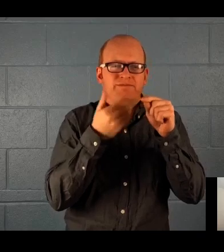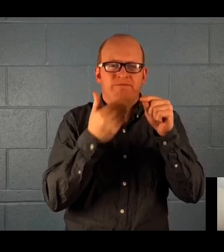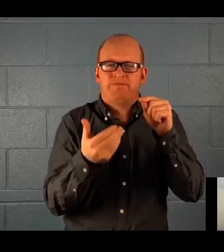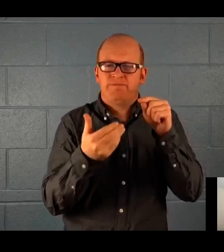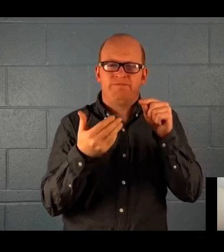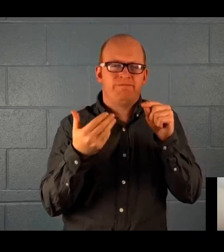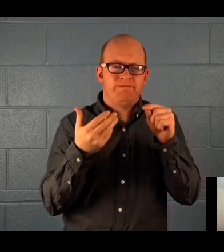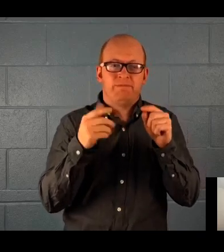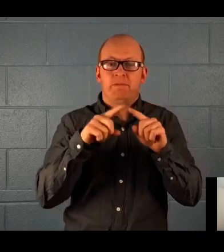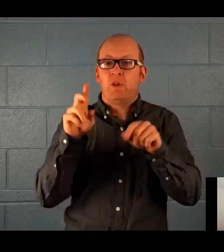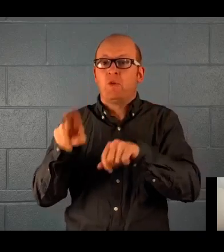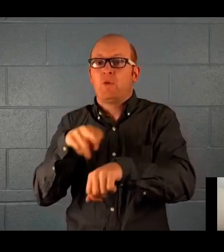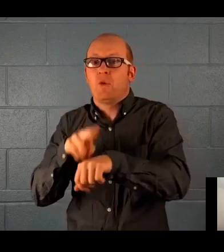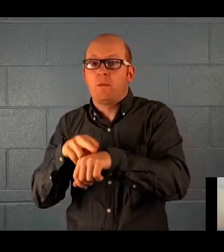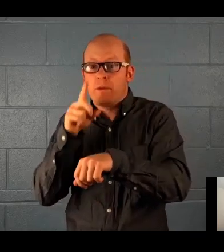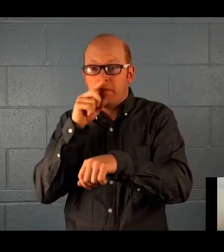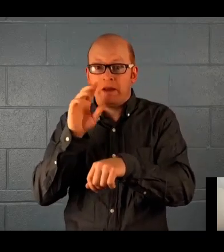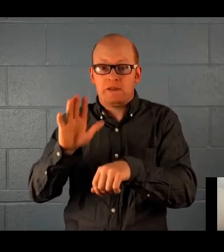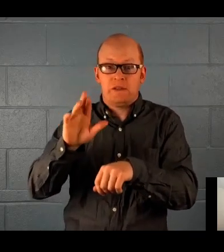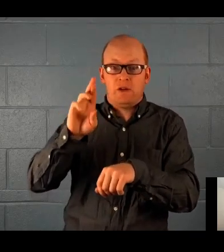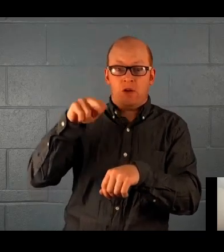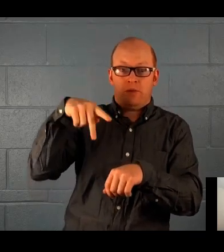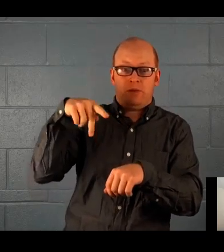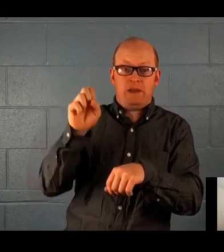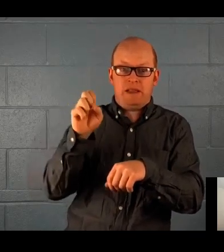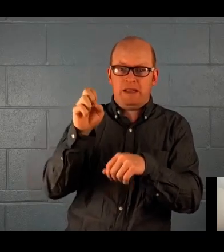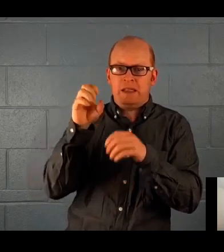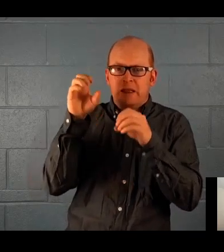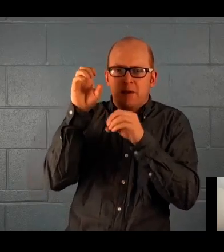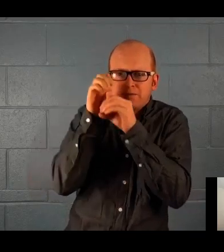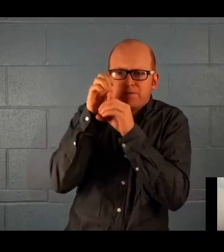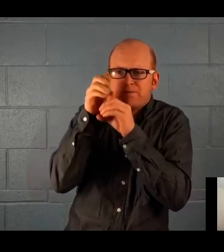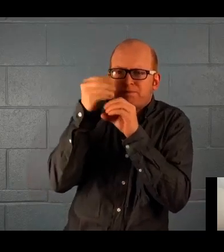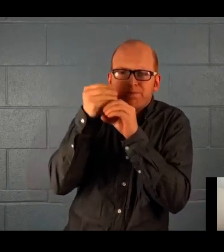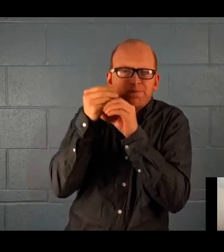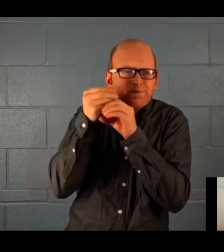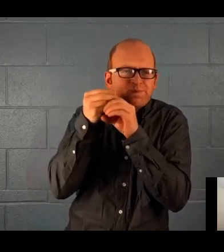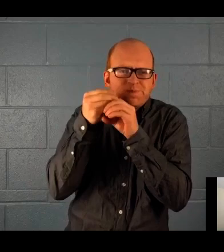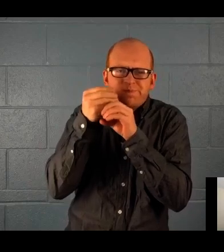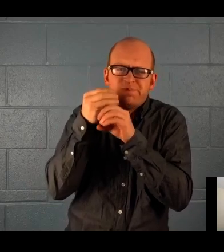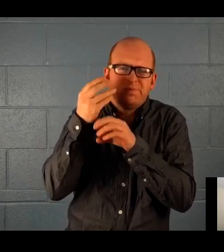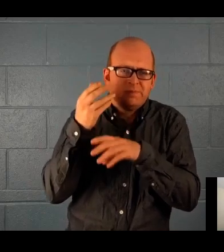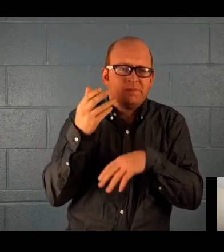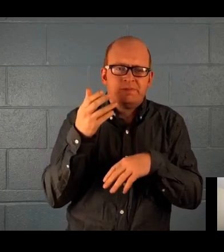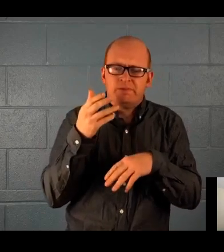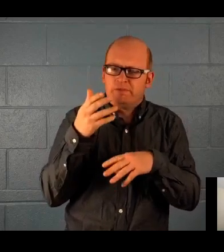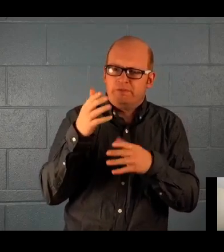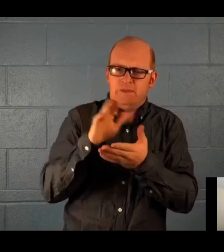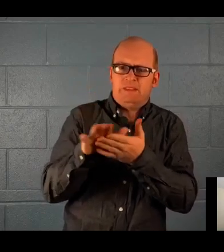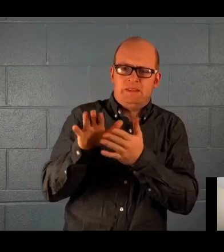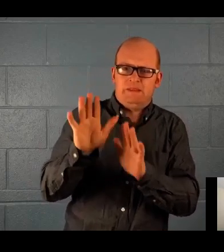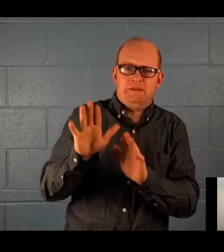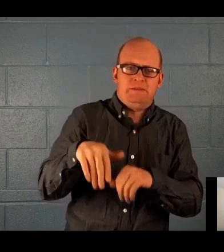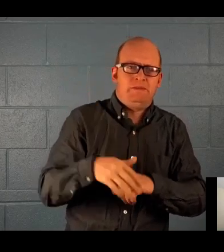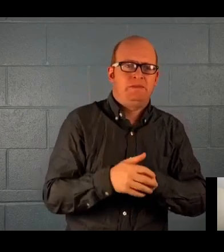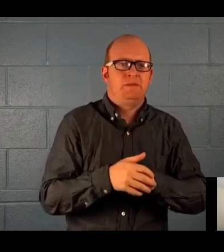their outer segments. So in normal mice they move, and in shaker 1 USH1b mice they don't move.